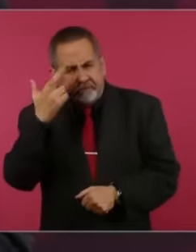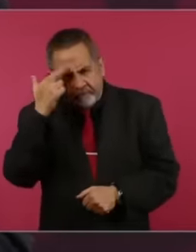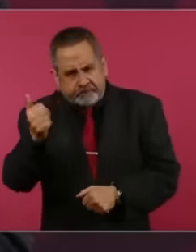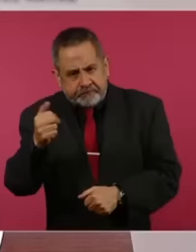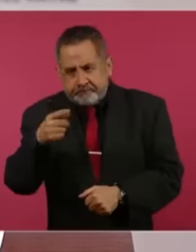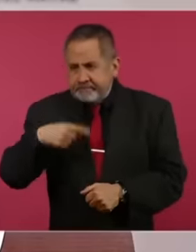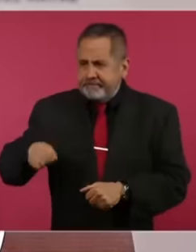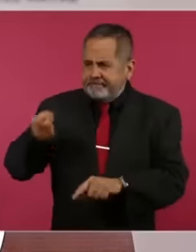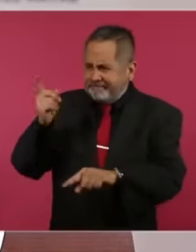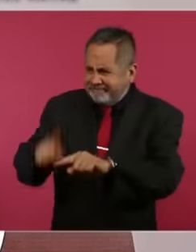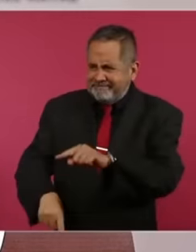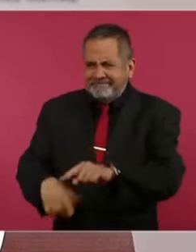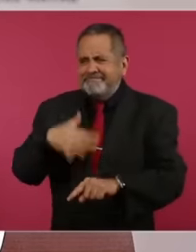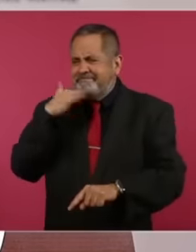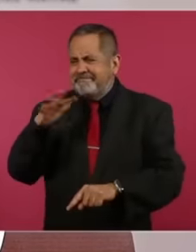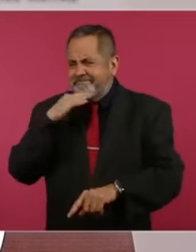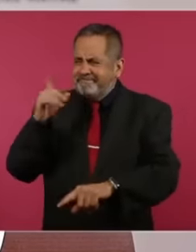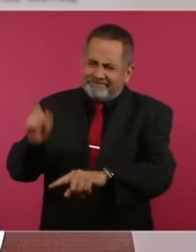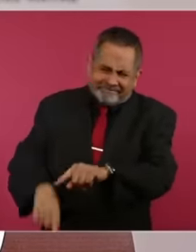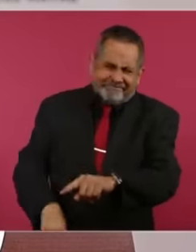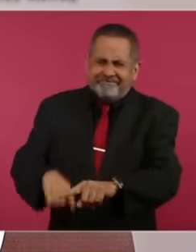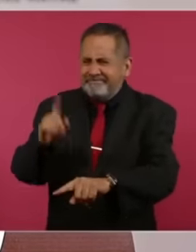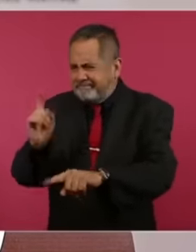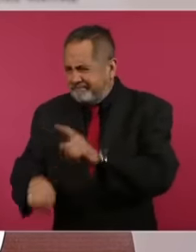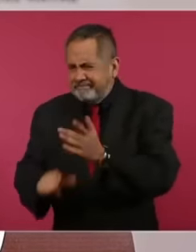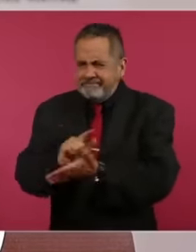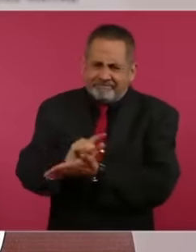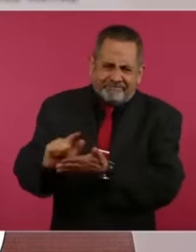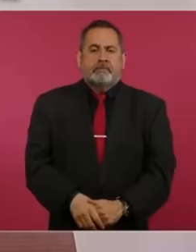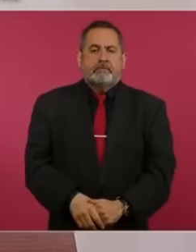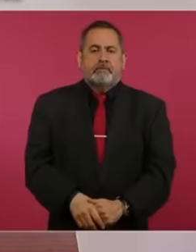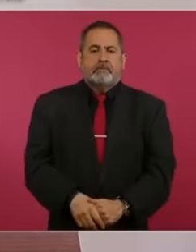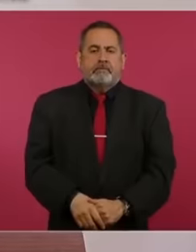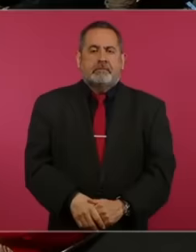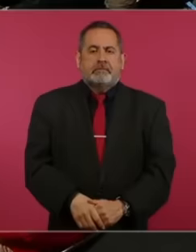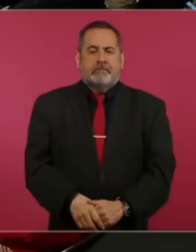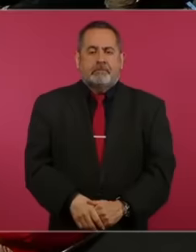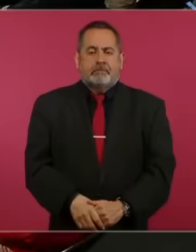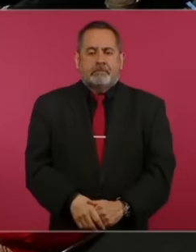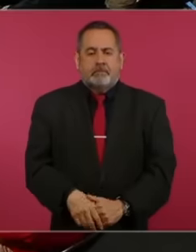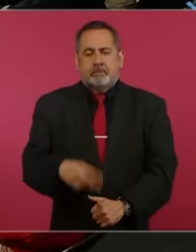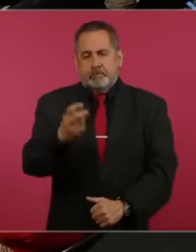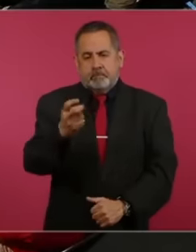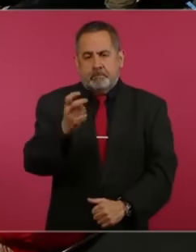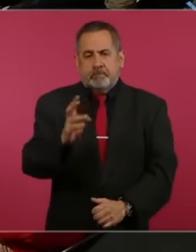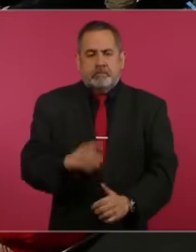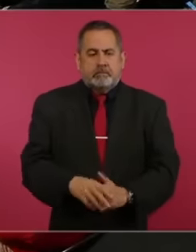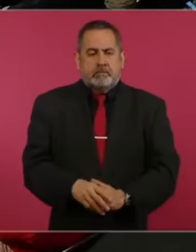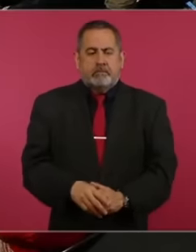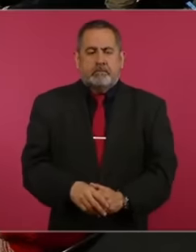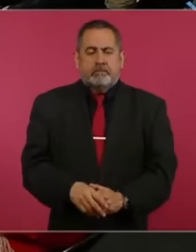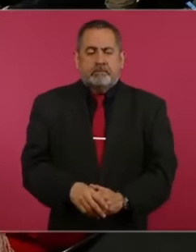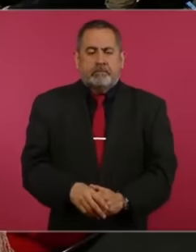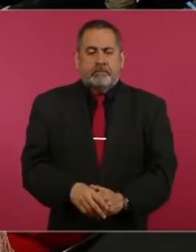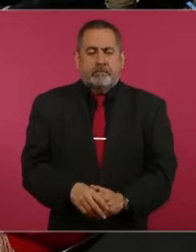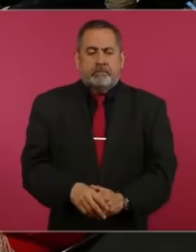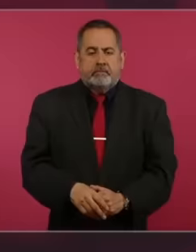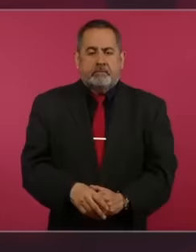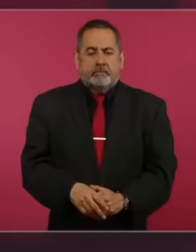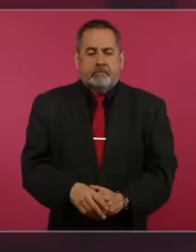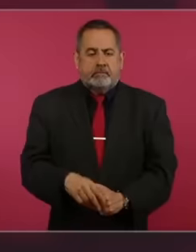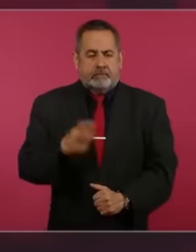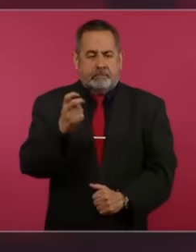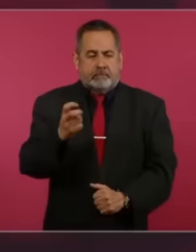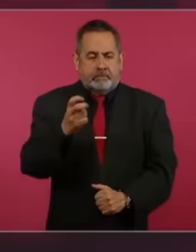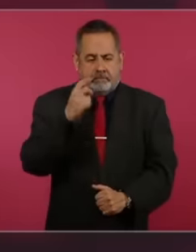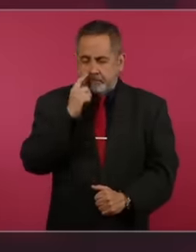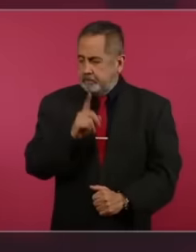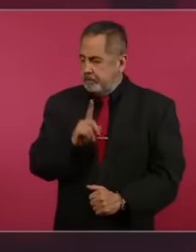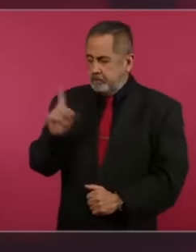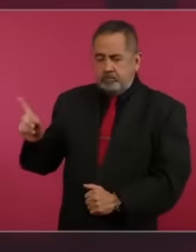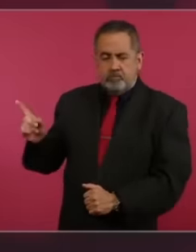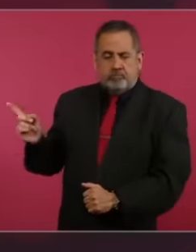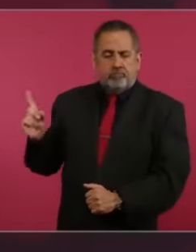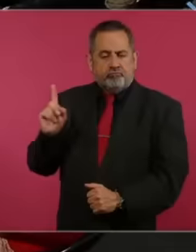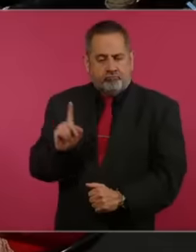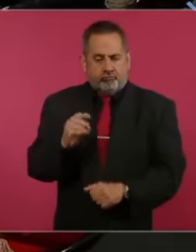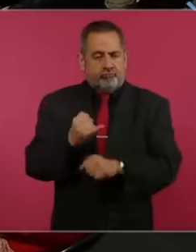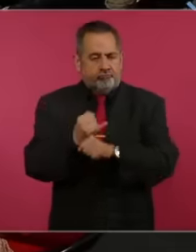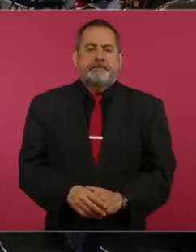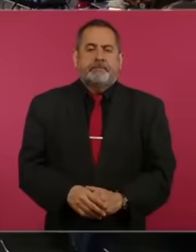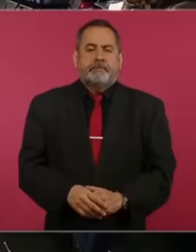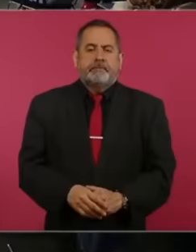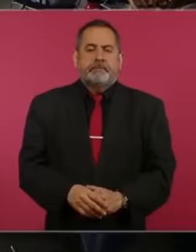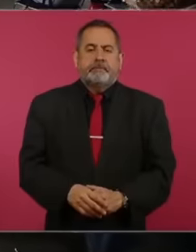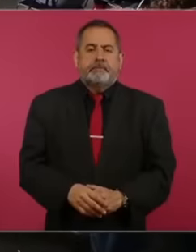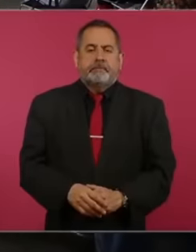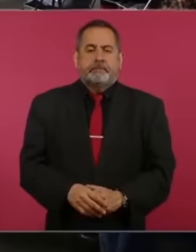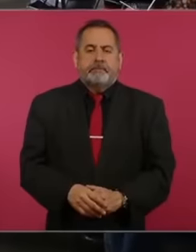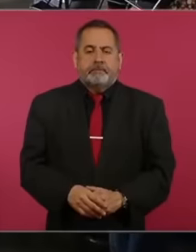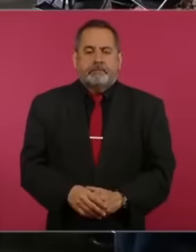the government of corruption so we are going to be informed before Before I do not want